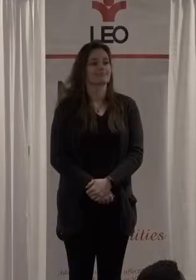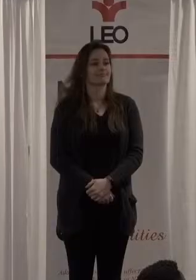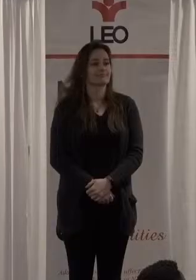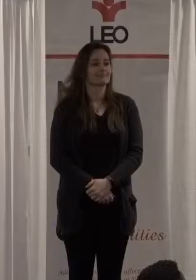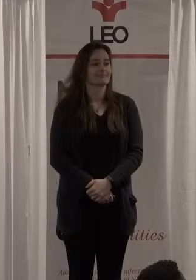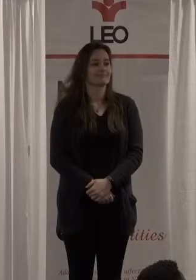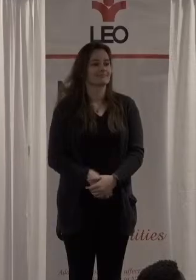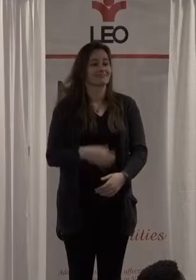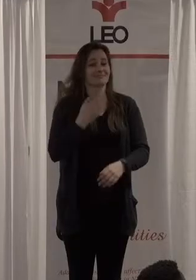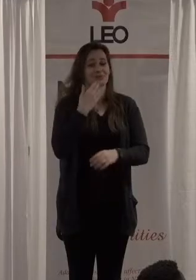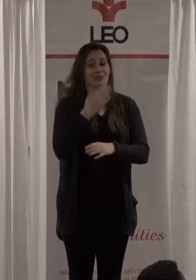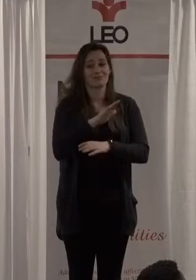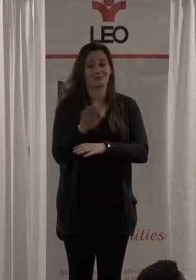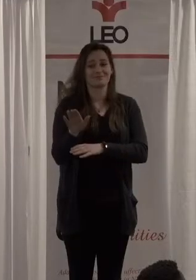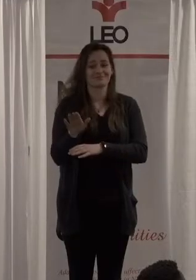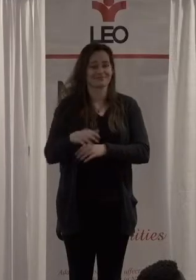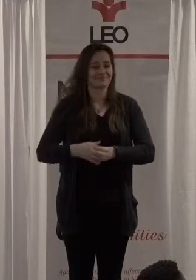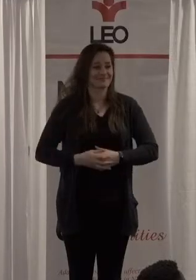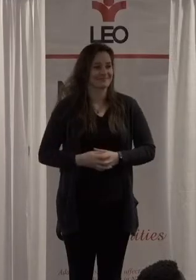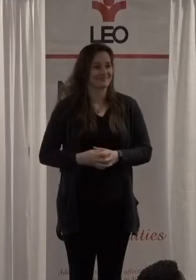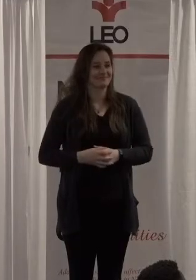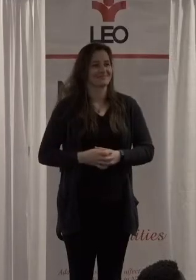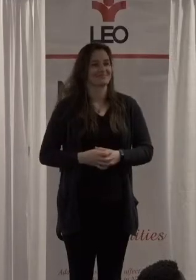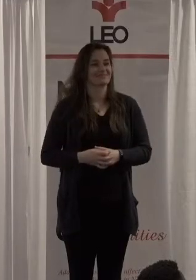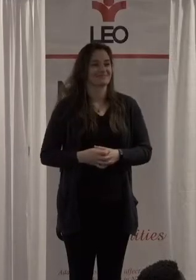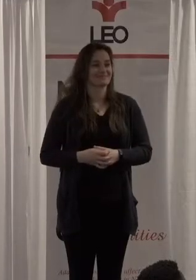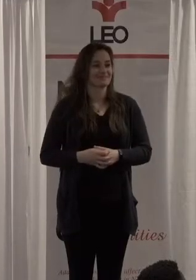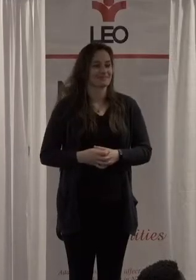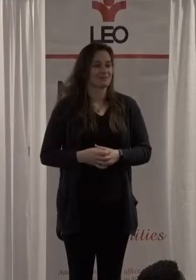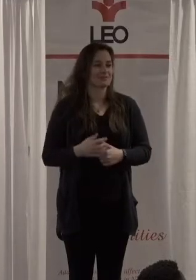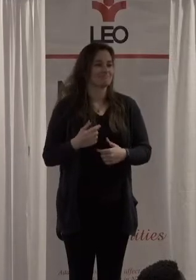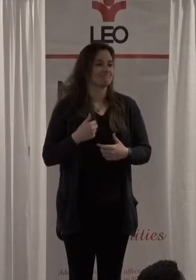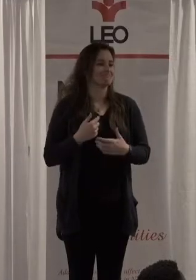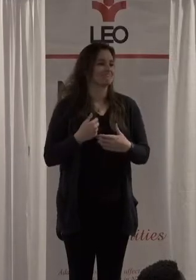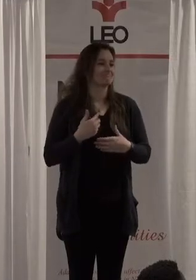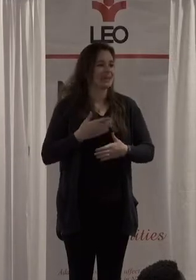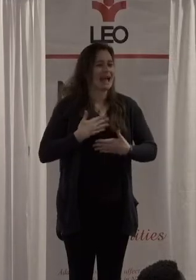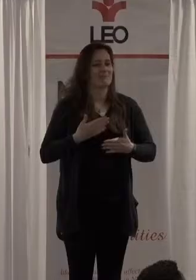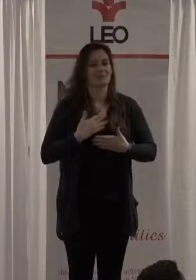GOOD AFTERNOON, EVERYONE. IT'S A PLEASURE TO BE HERE. IT TRULY IS.